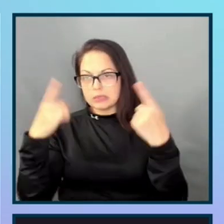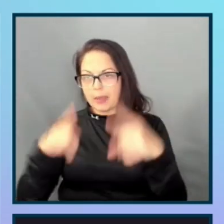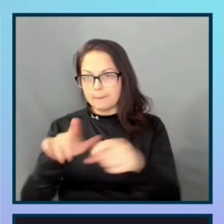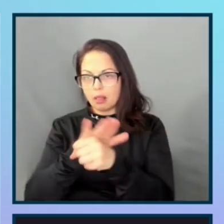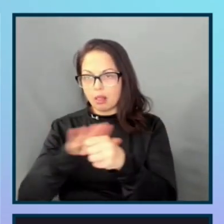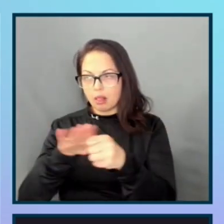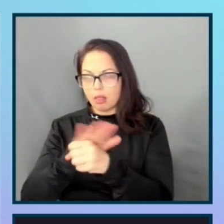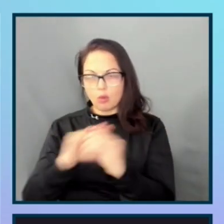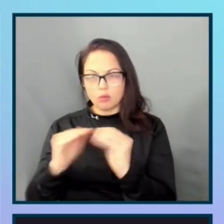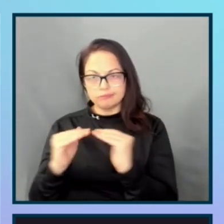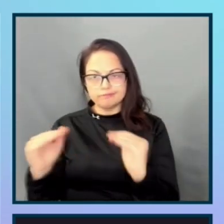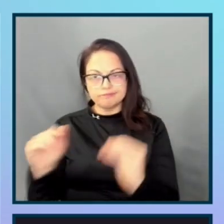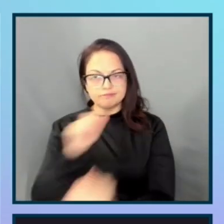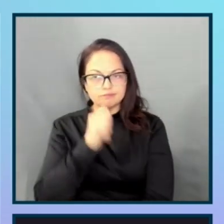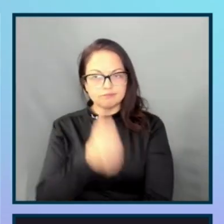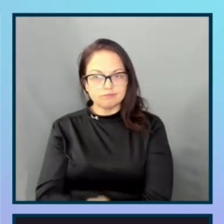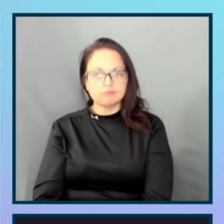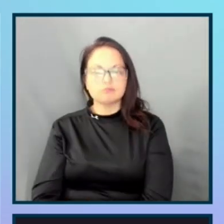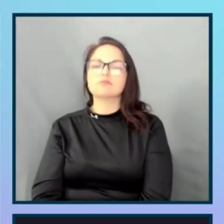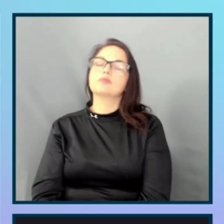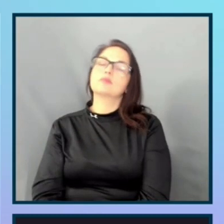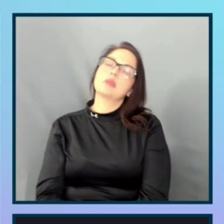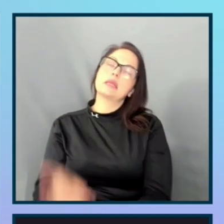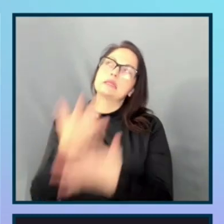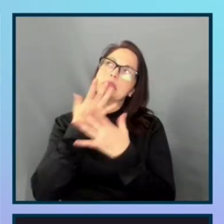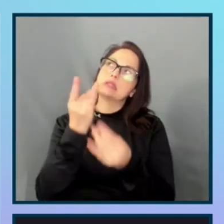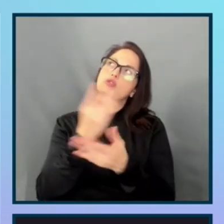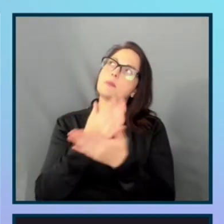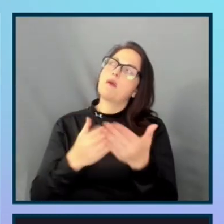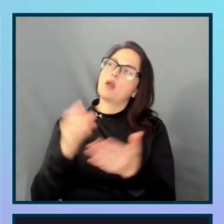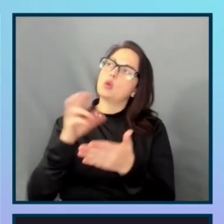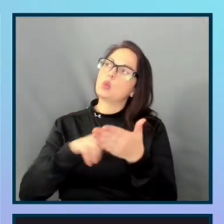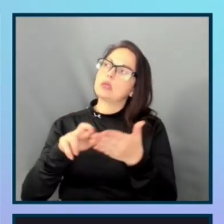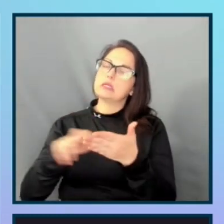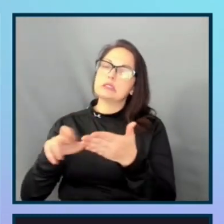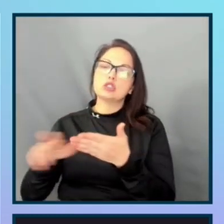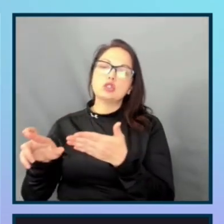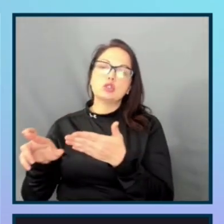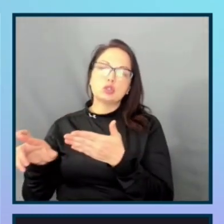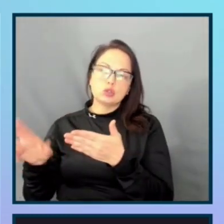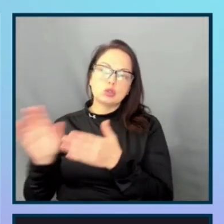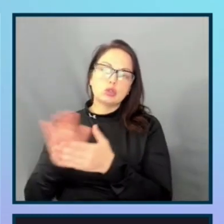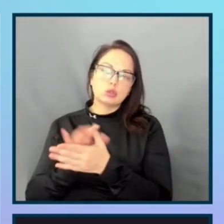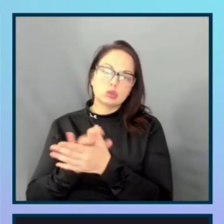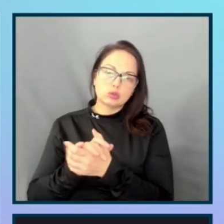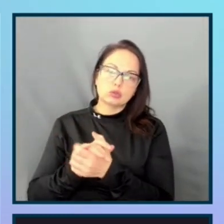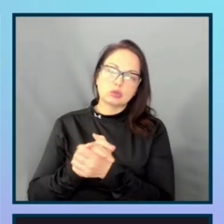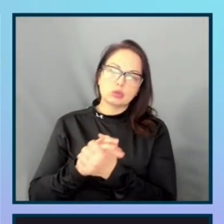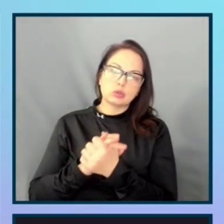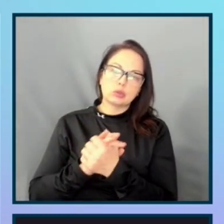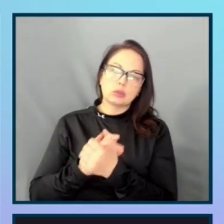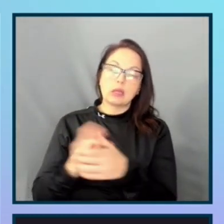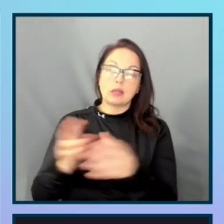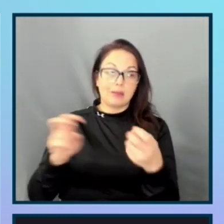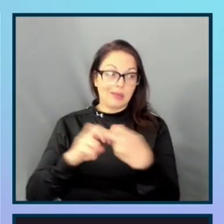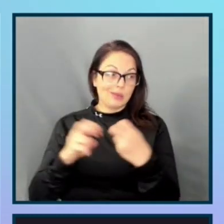It's a really interesting piece of research done of thinking from which we learned when we were looking at a problem ourselves, which showed